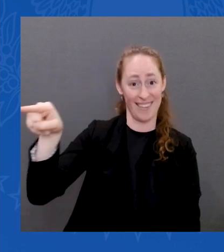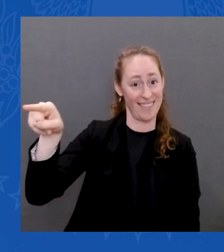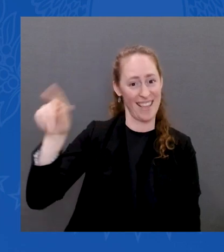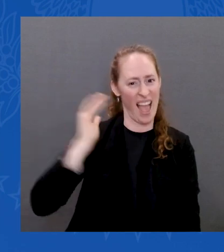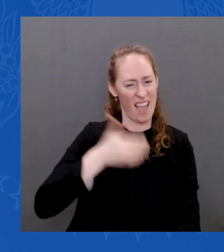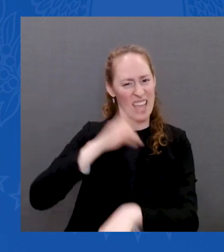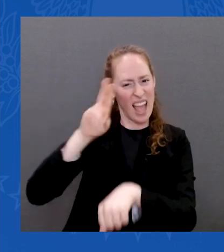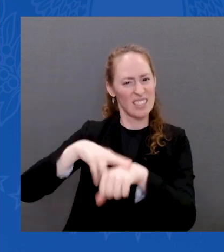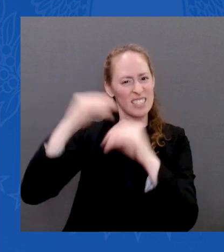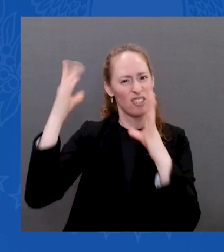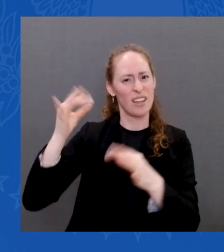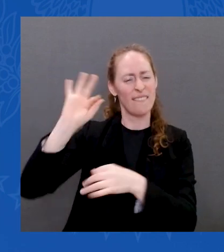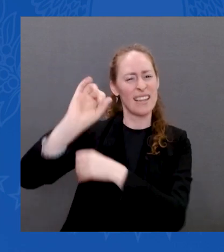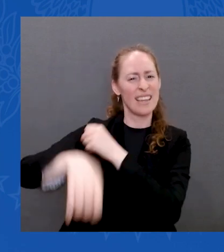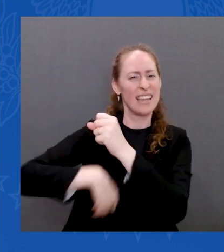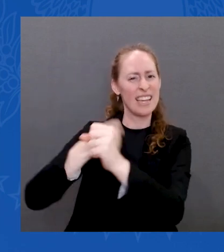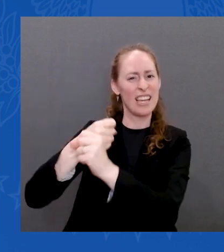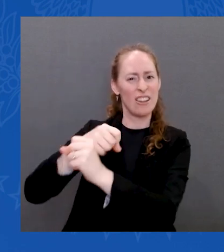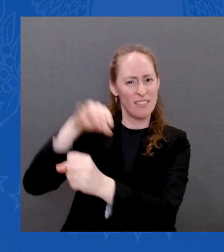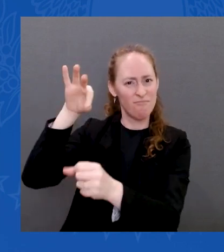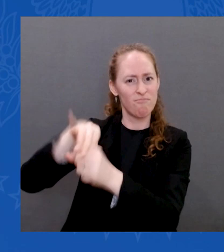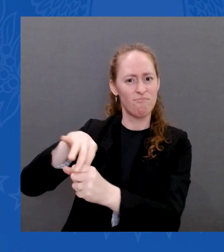worth by dressing for success.